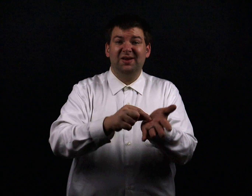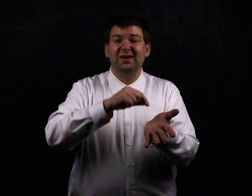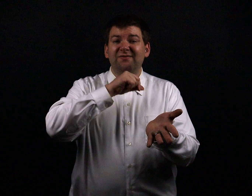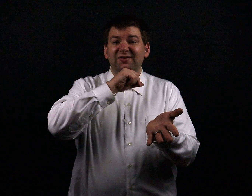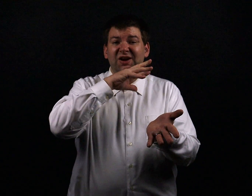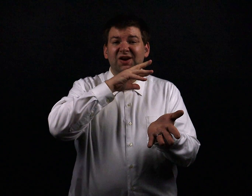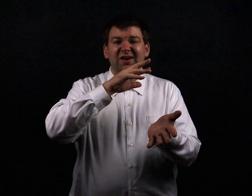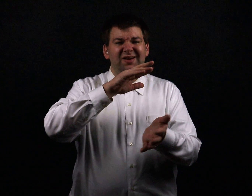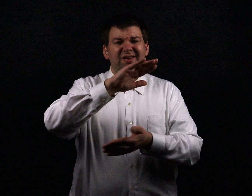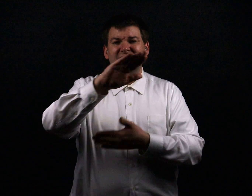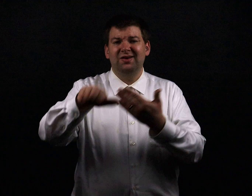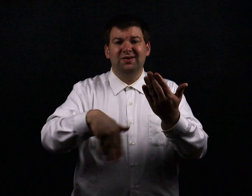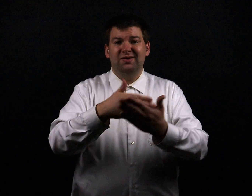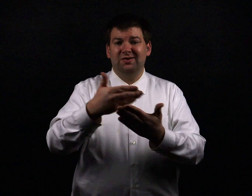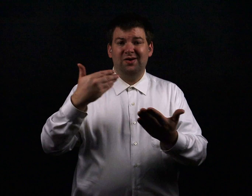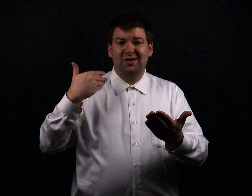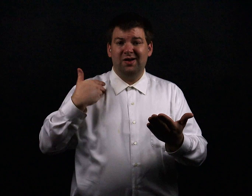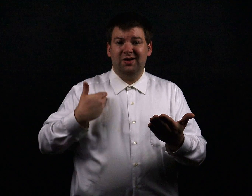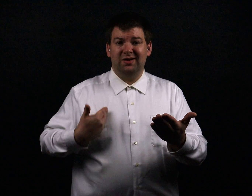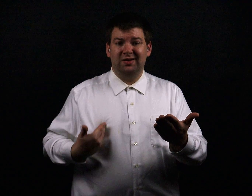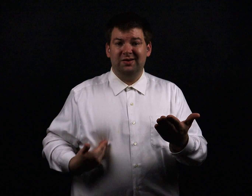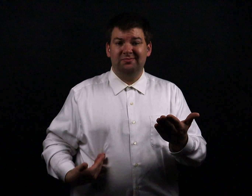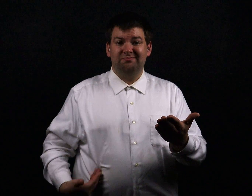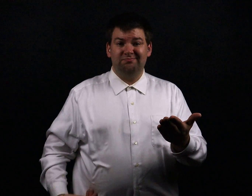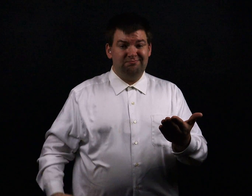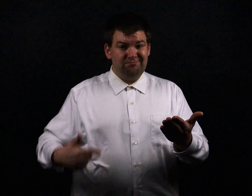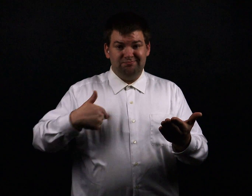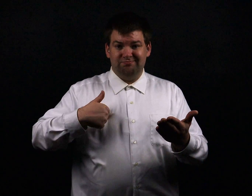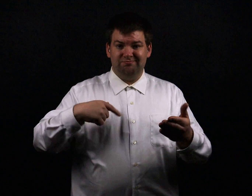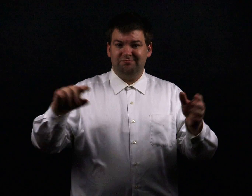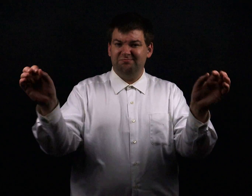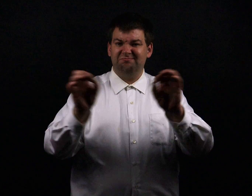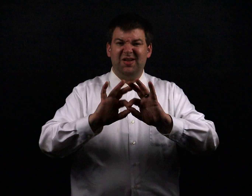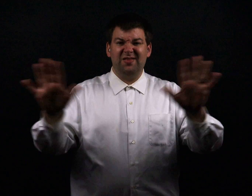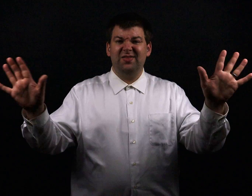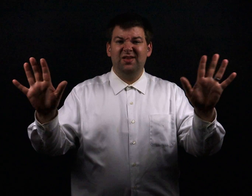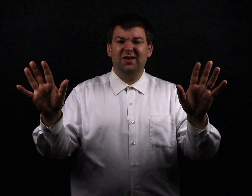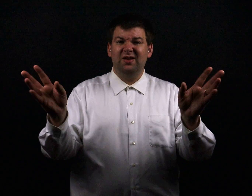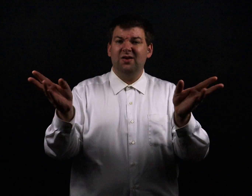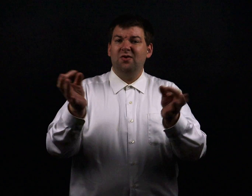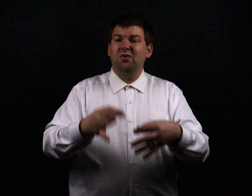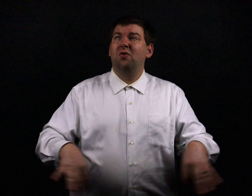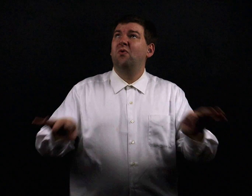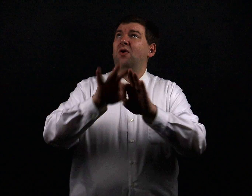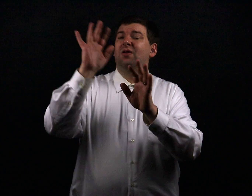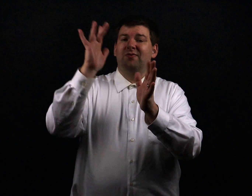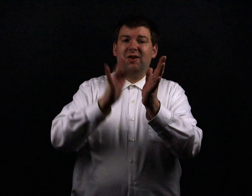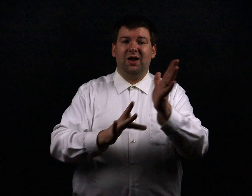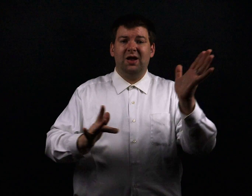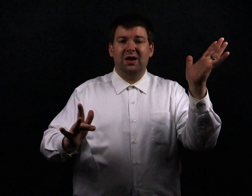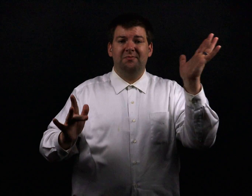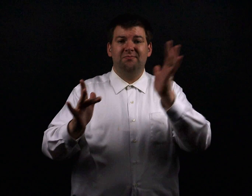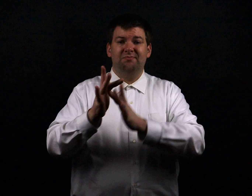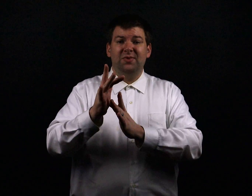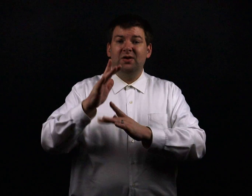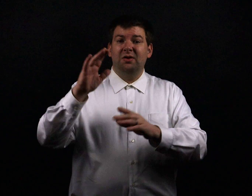A speck of dirt is all I am nothing worthy of the lamb,